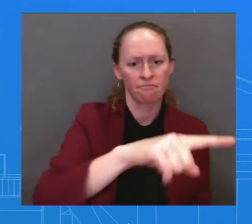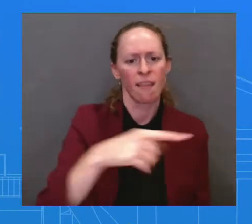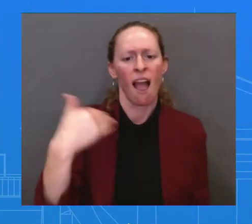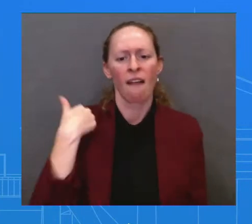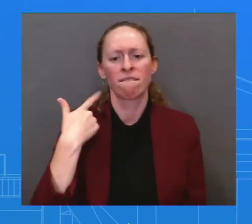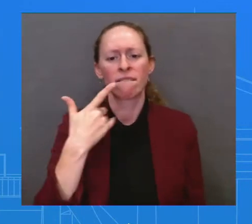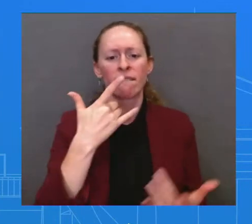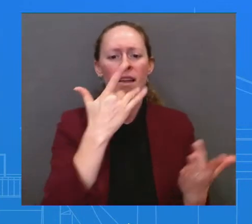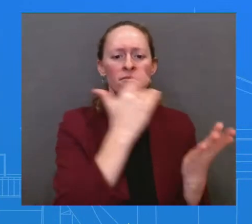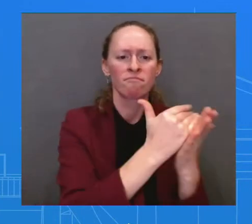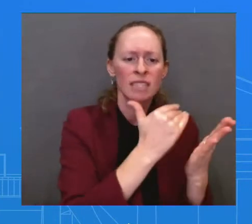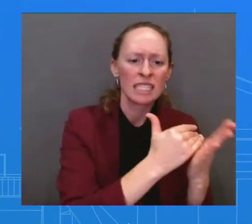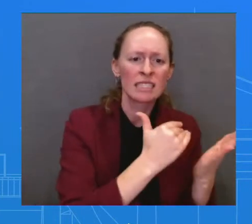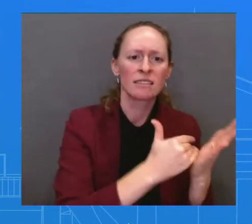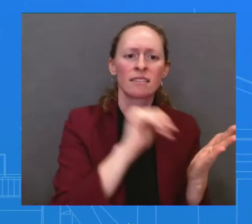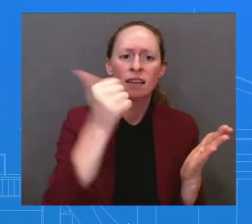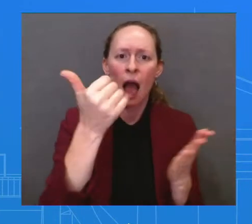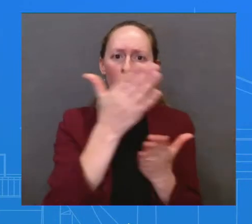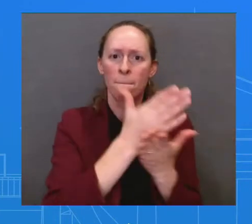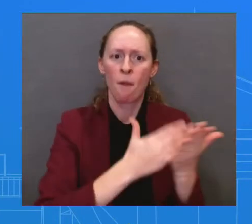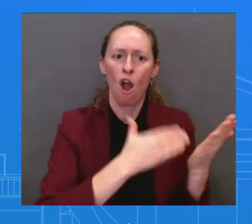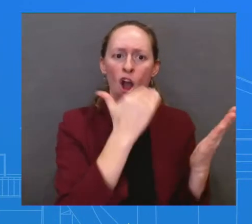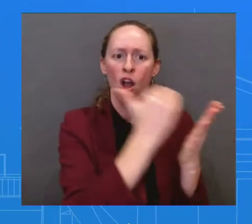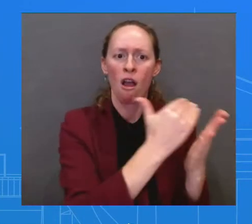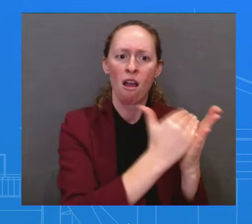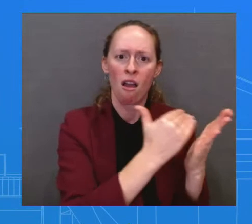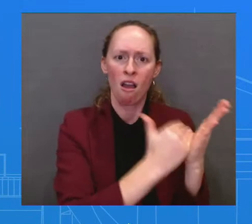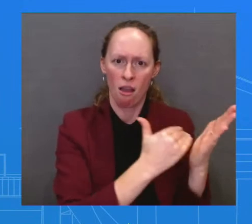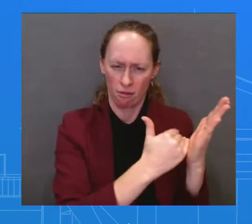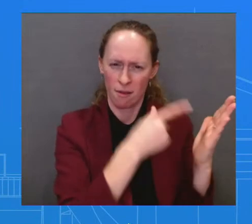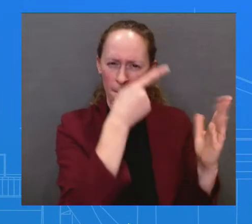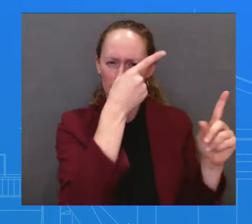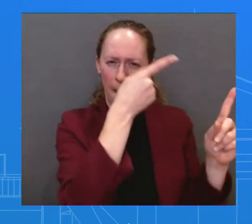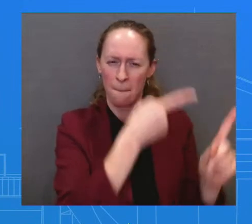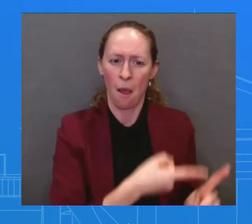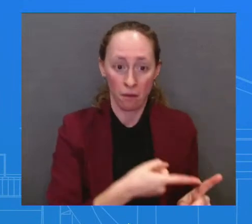And if the answer to that is no, which parts might you edit? And then, secondly,